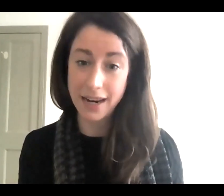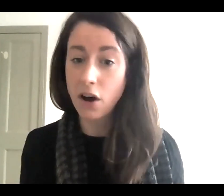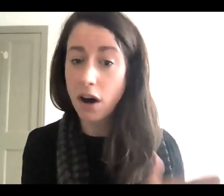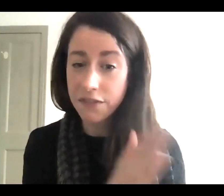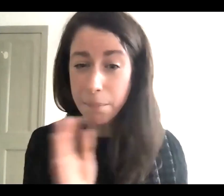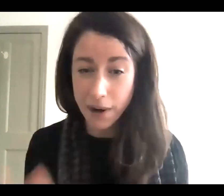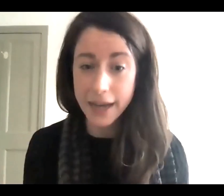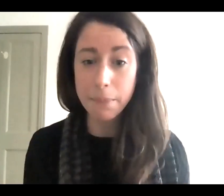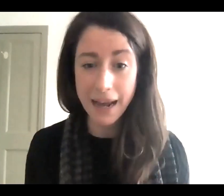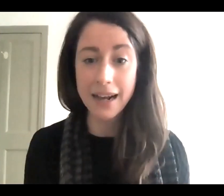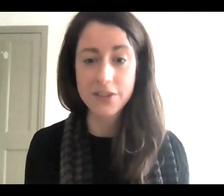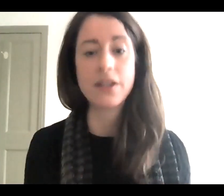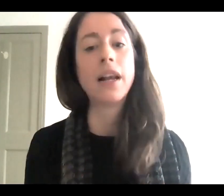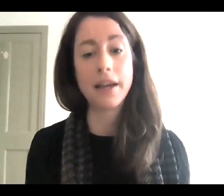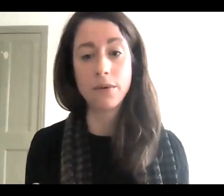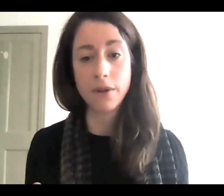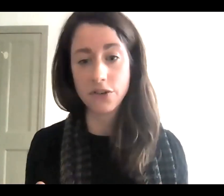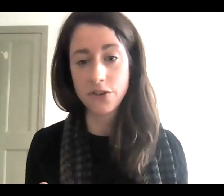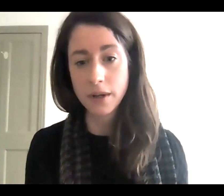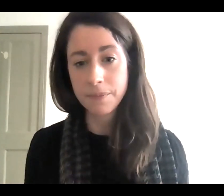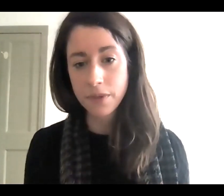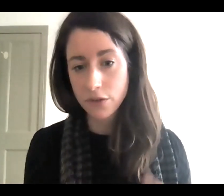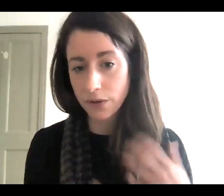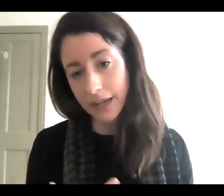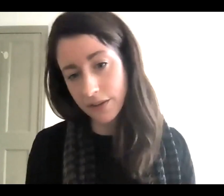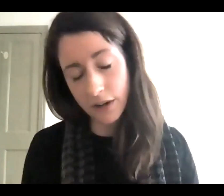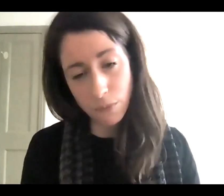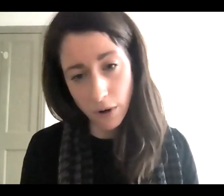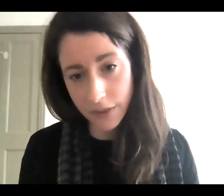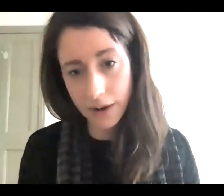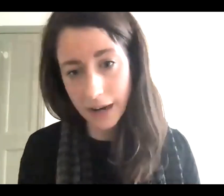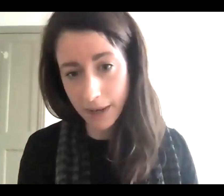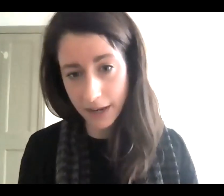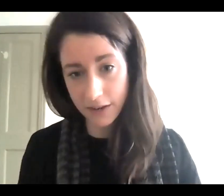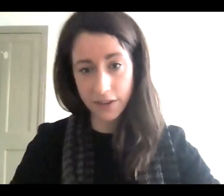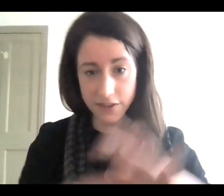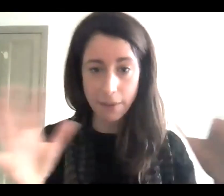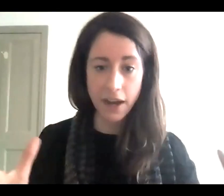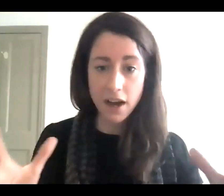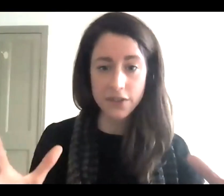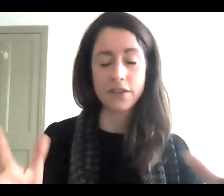and often bypassed the language, so that's the kind of work that I make is that the semiotics